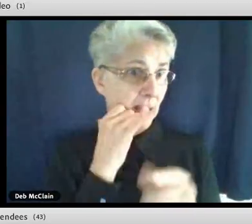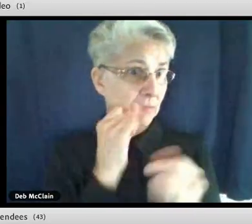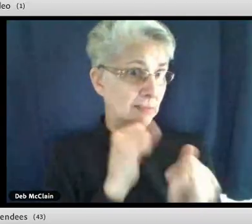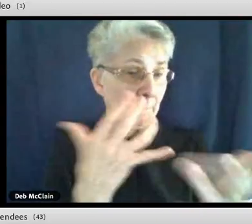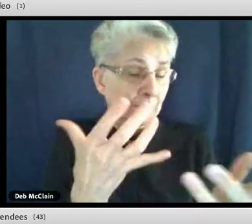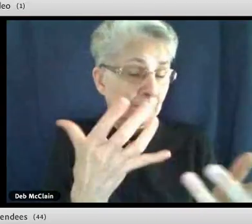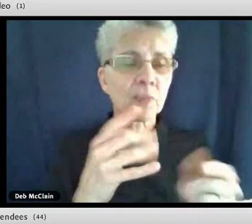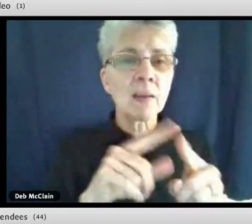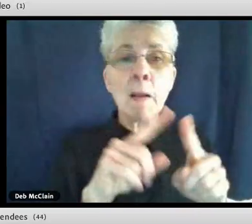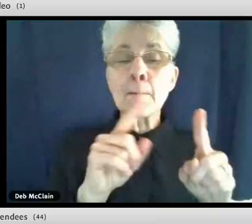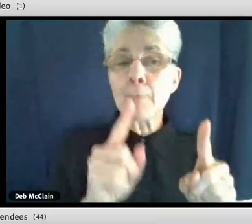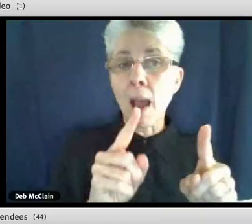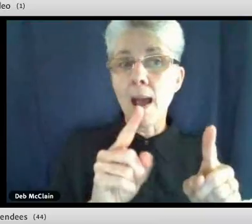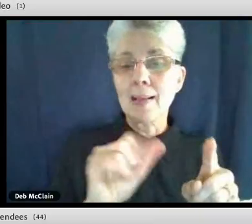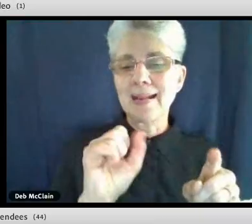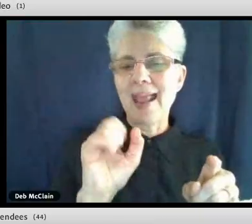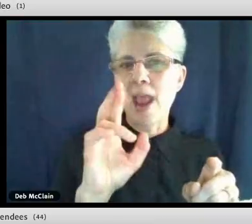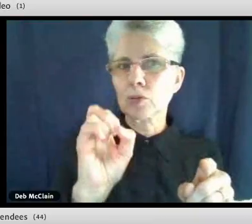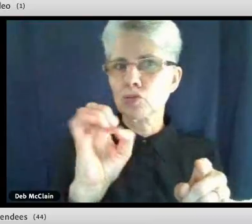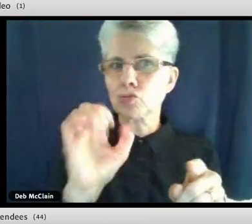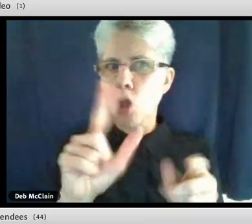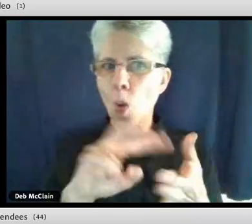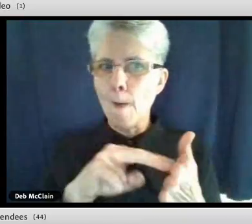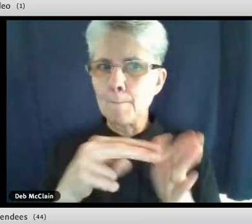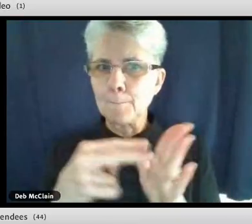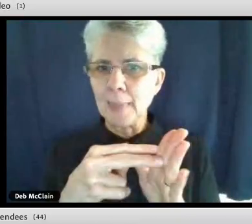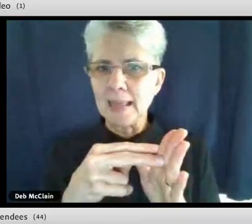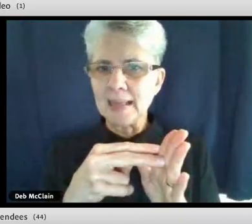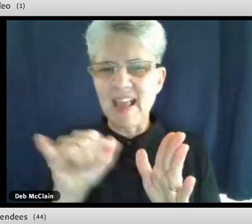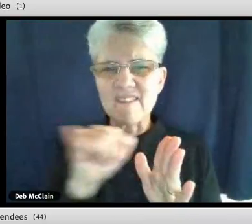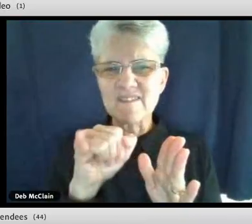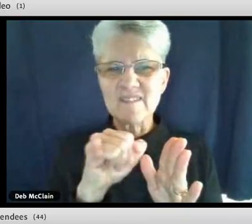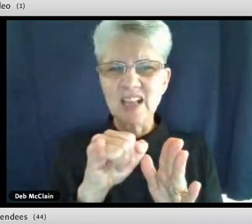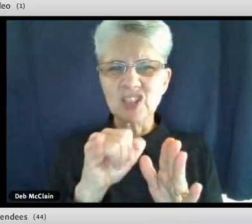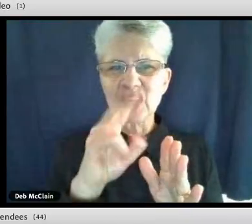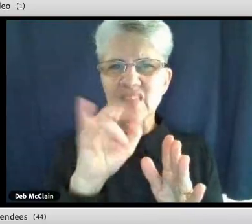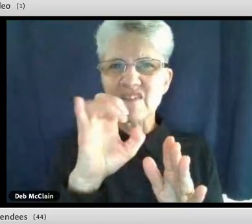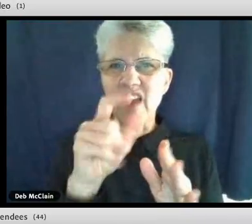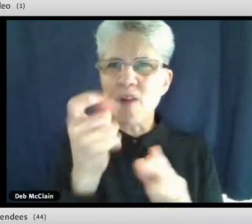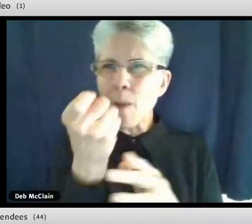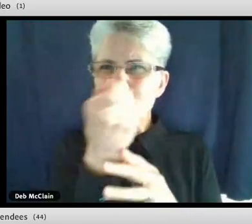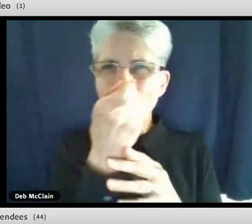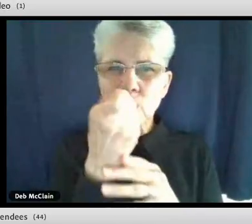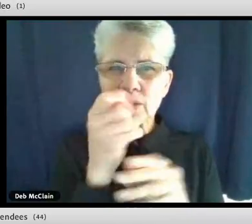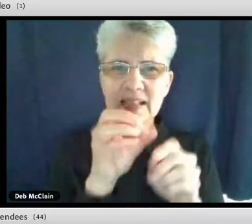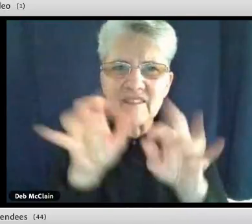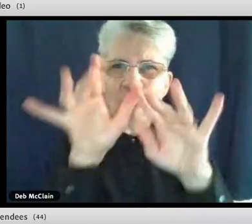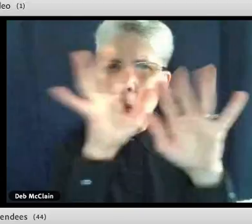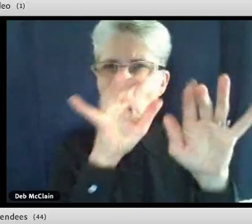So aerosols are actually infectious viral particles that can float or drift around in the air,